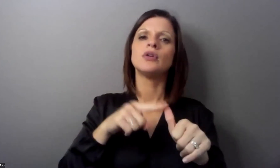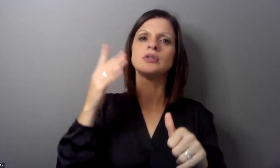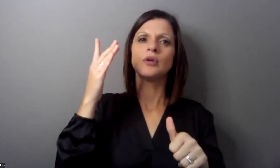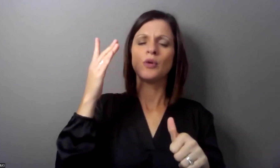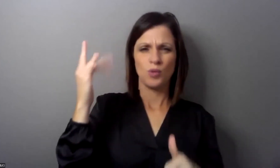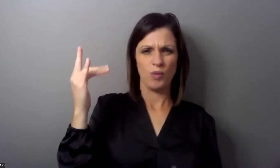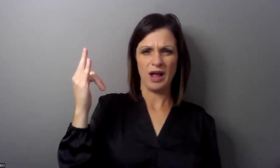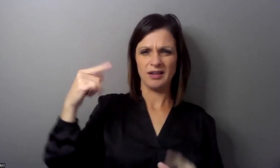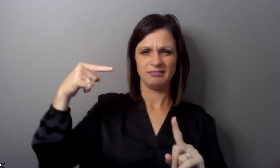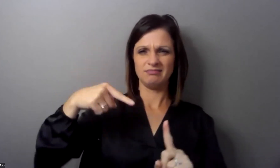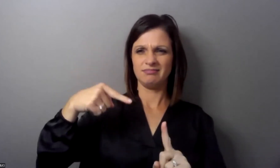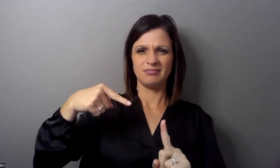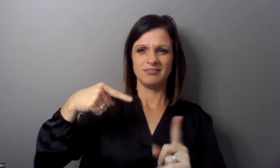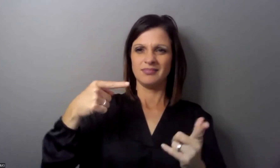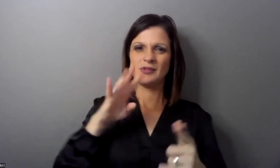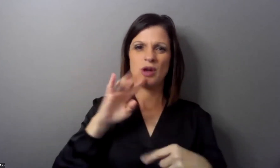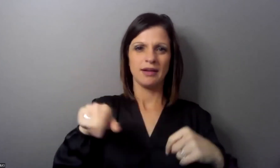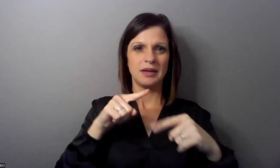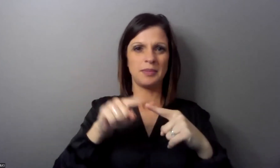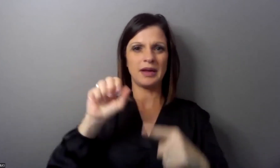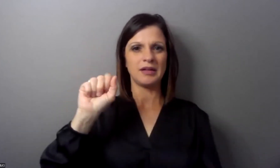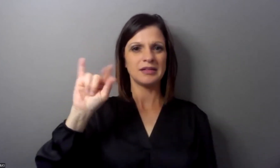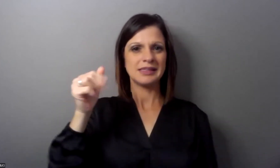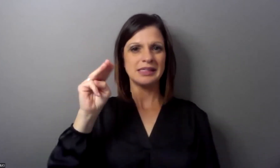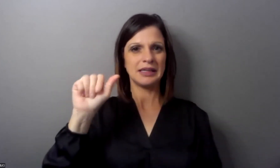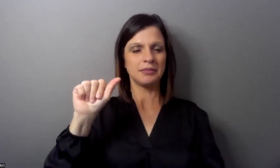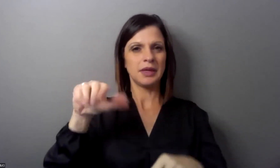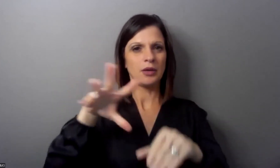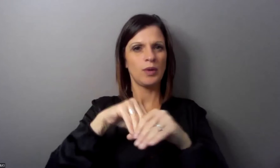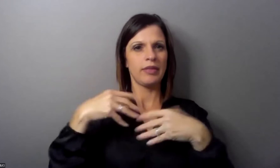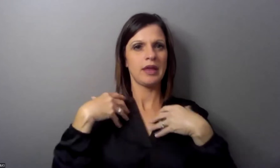Why should we be talking about stigma in